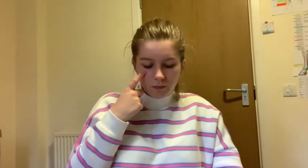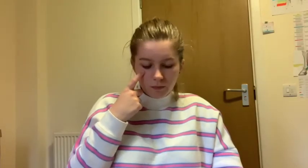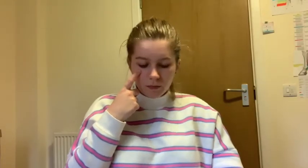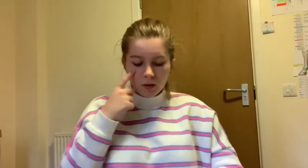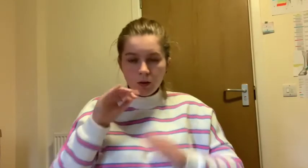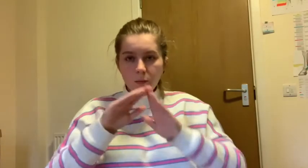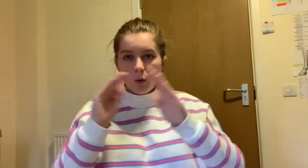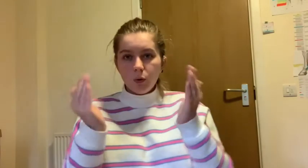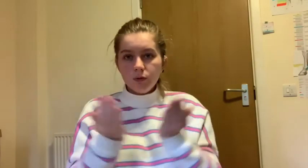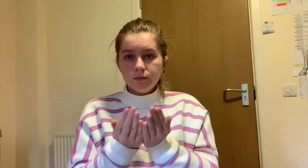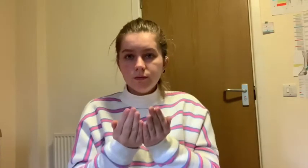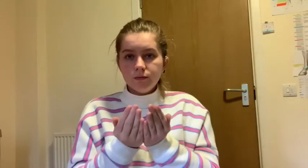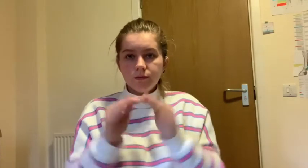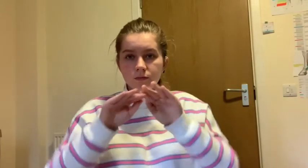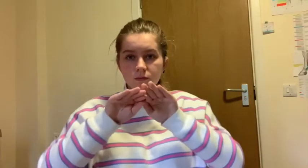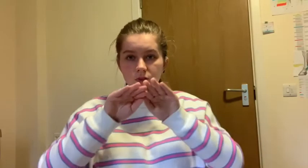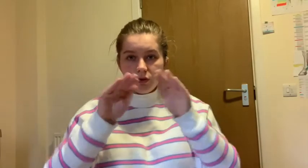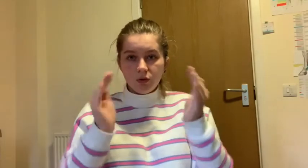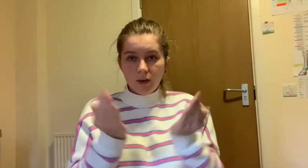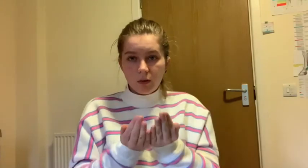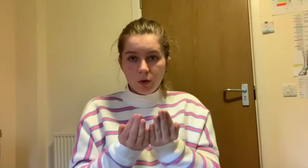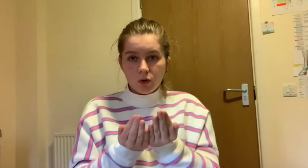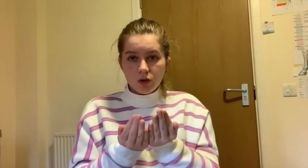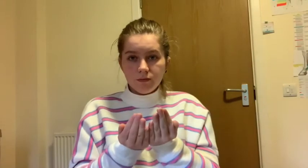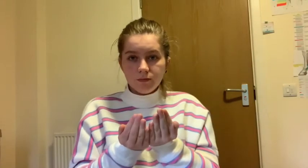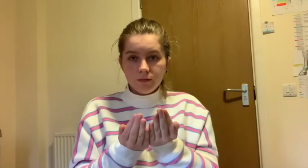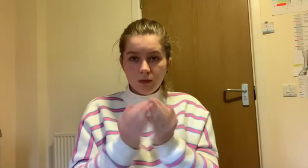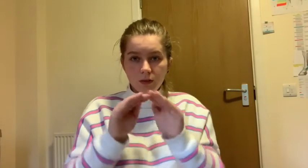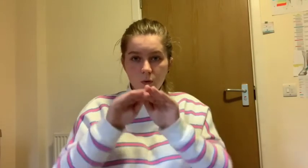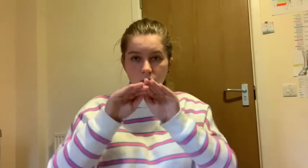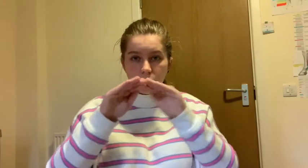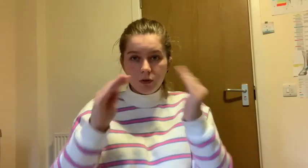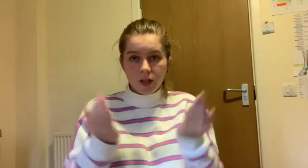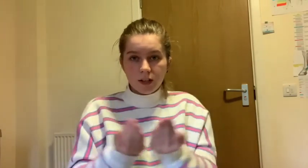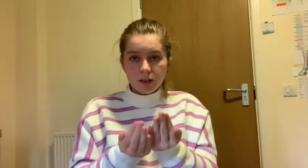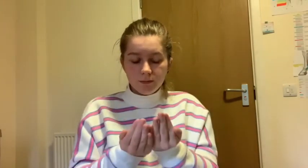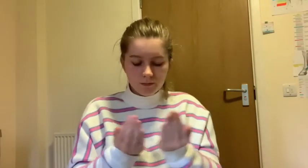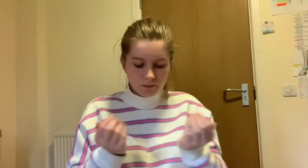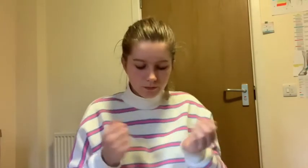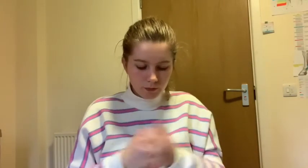"Ball" do a round motion whilst you're cupping your hand.